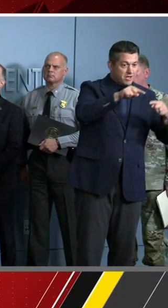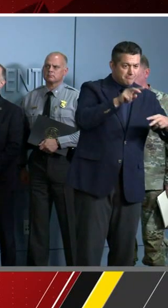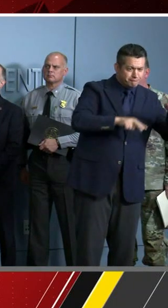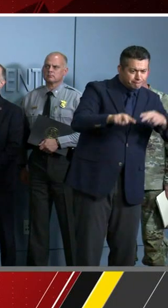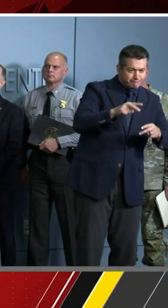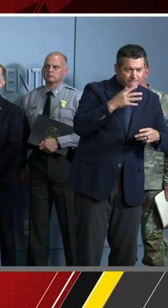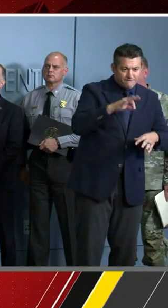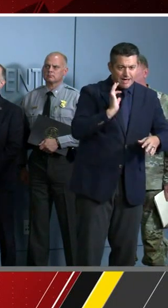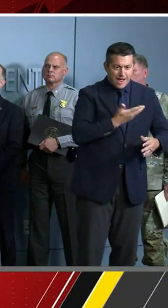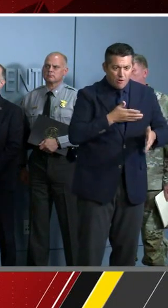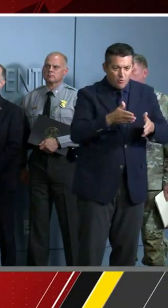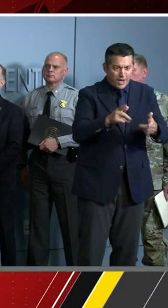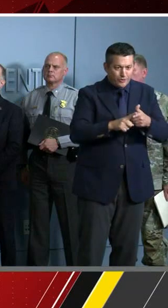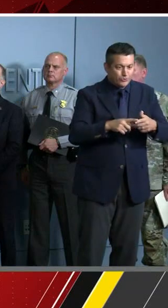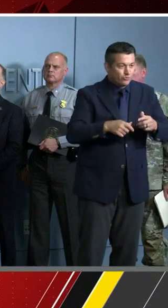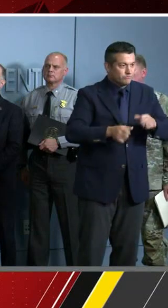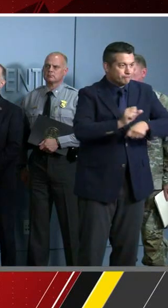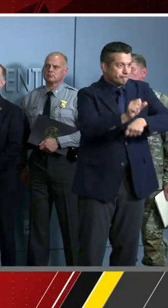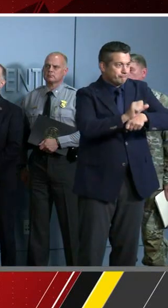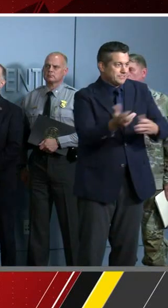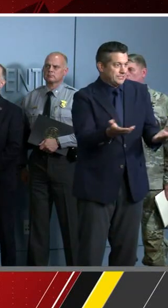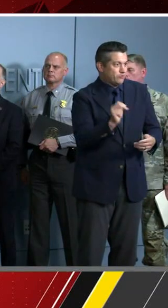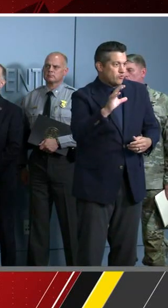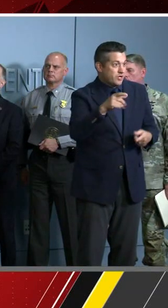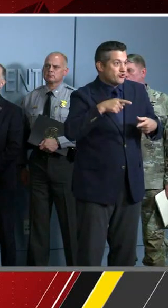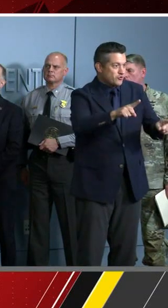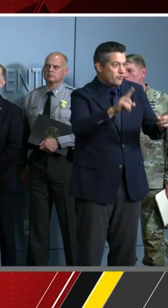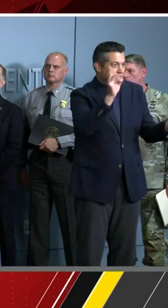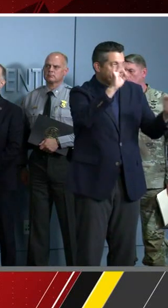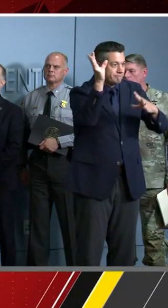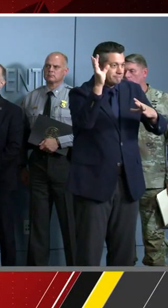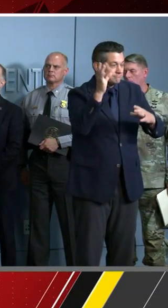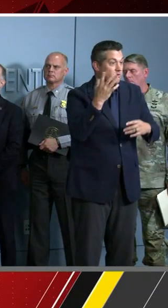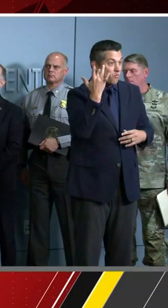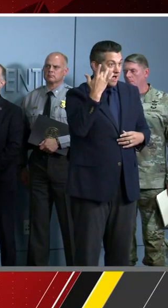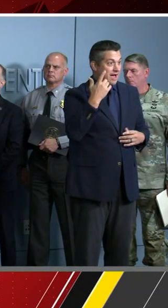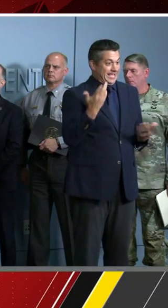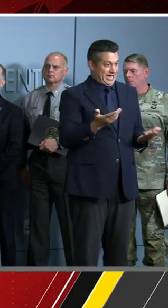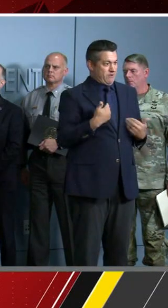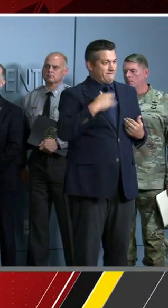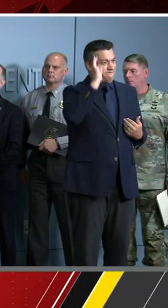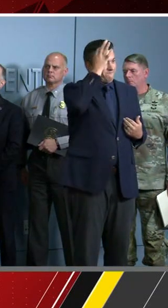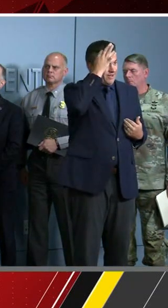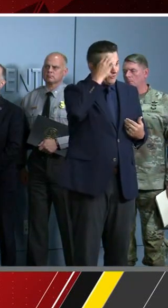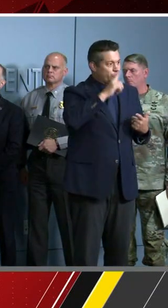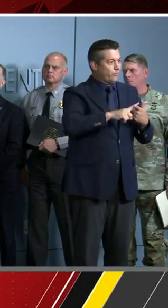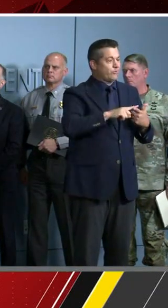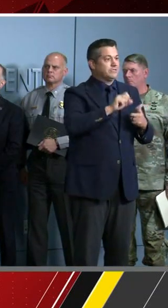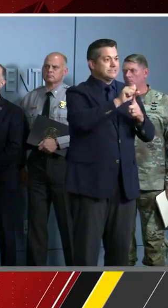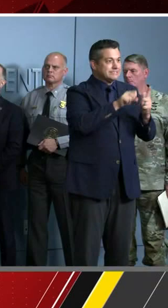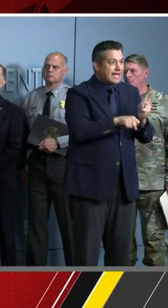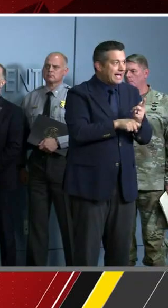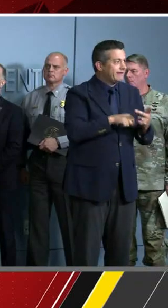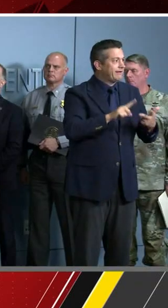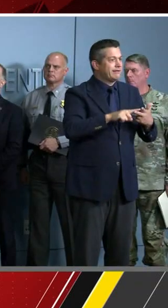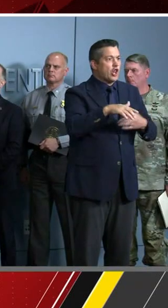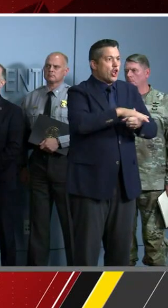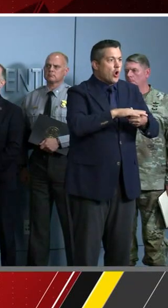we operate here, because not only do we have local, state and